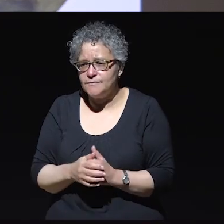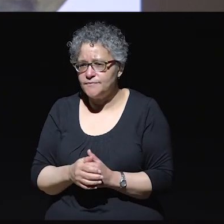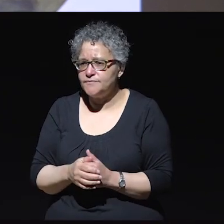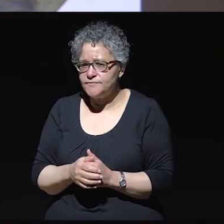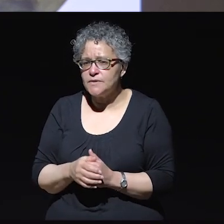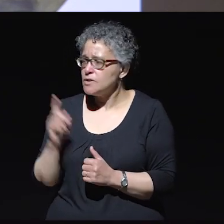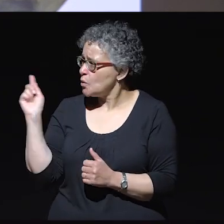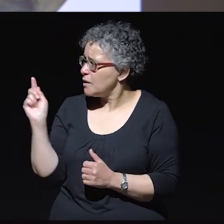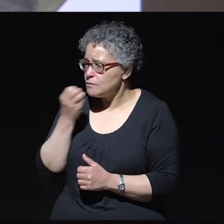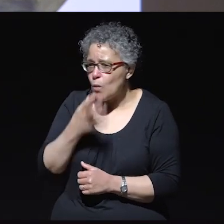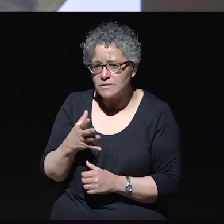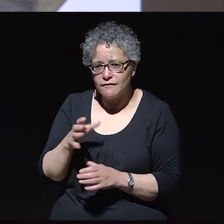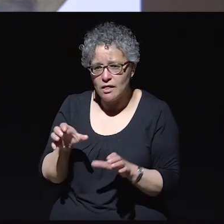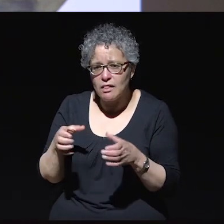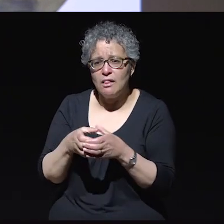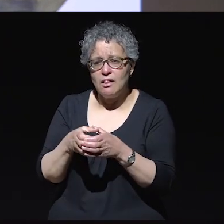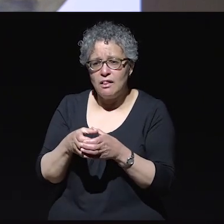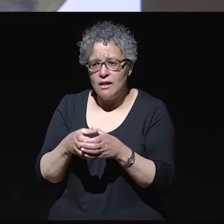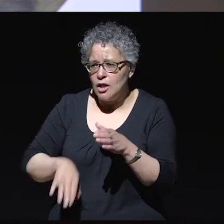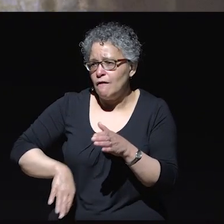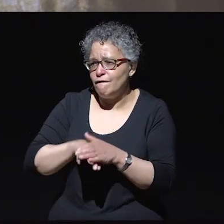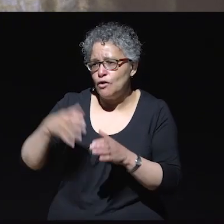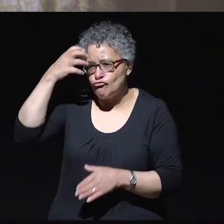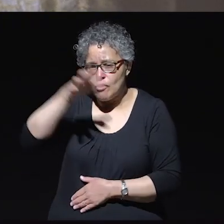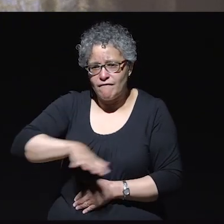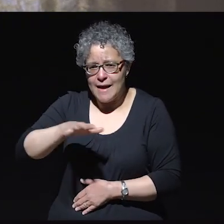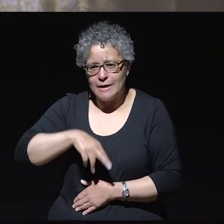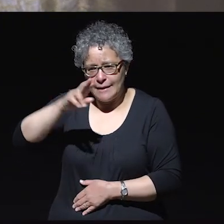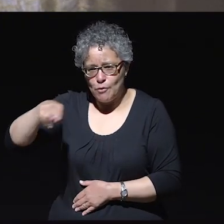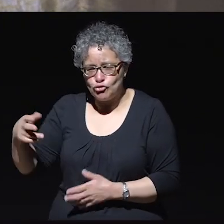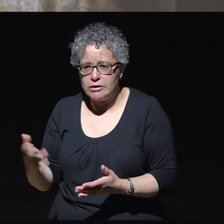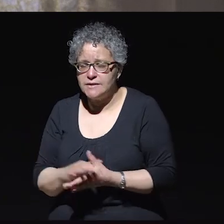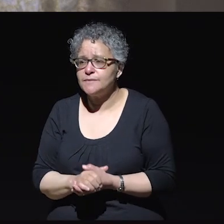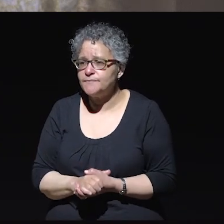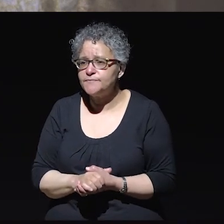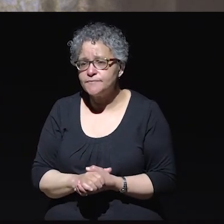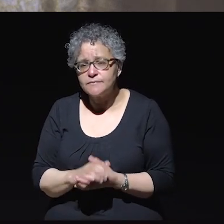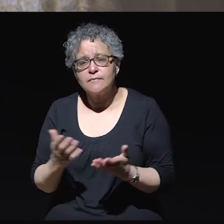of the entire Royal Family. And, indeed, it continues with other commissions.